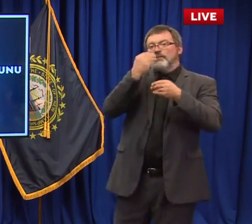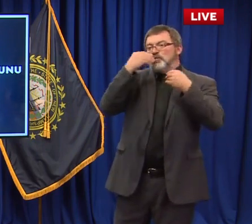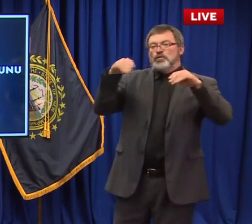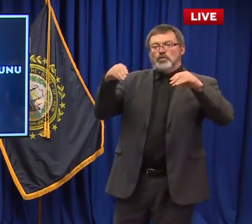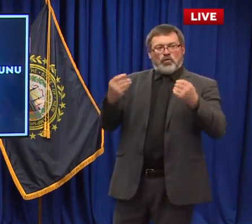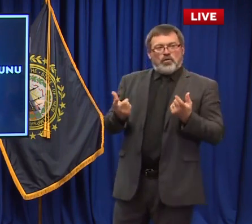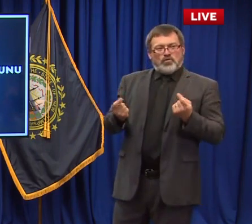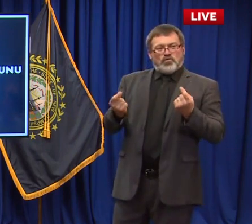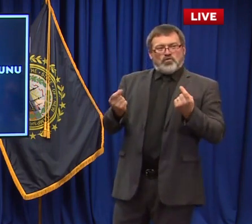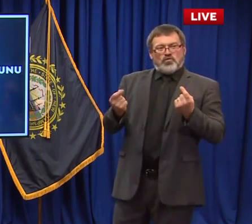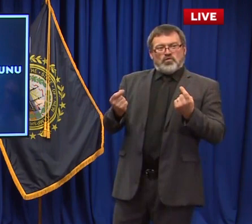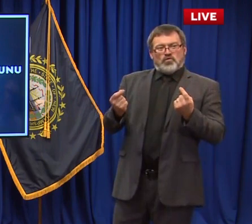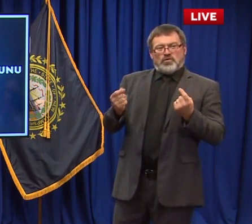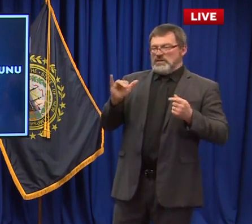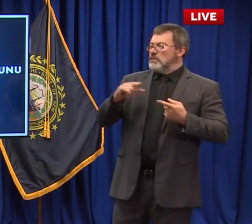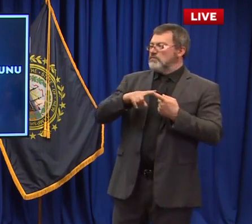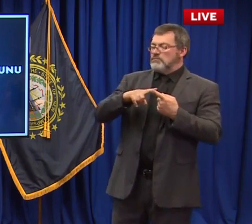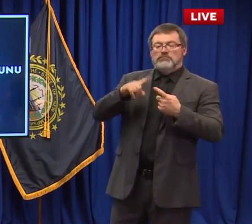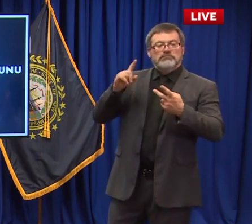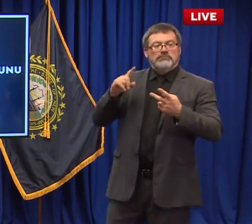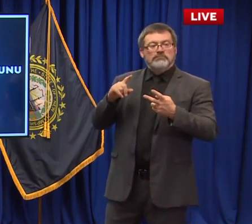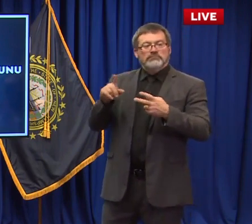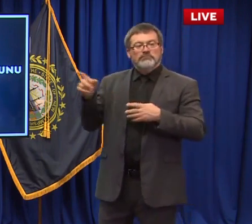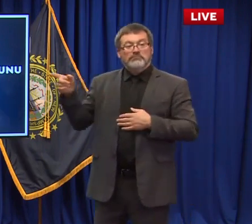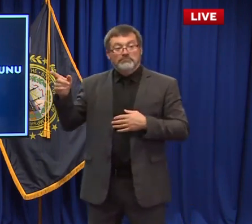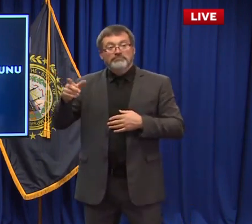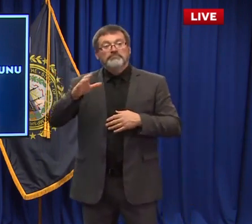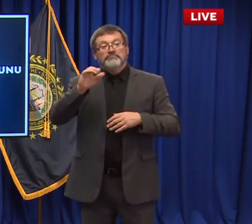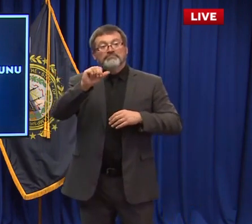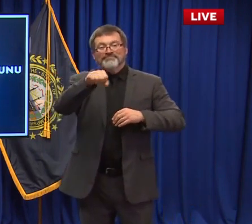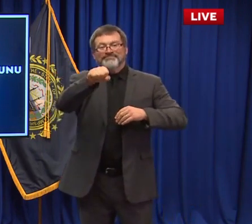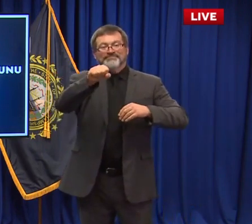FROM A TRASH PERSPECTIVE, I GUESS THERE ARE TWO AREAS OF WASTE I CAN THINK WITH COVID.